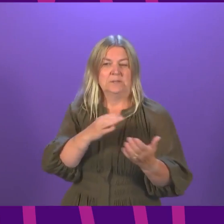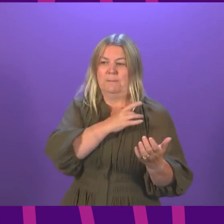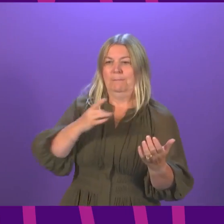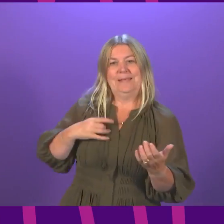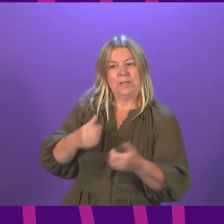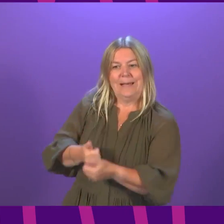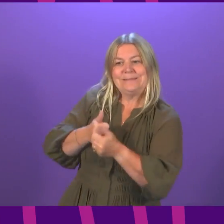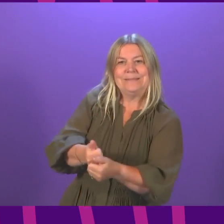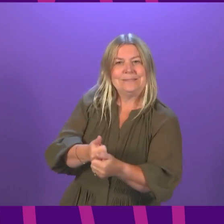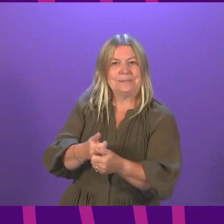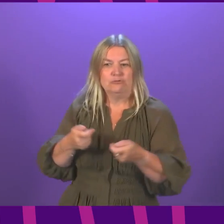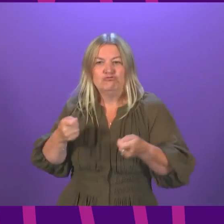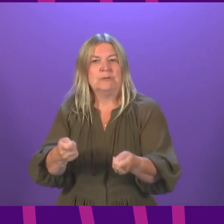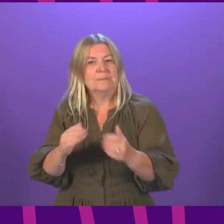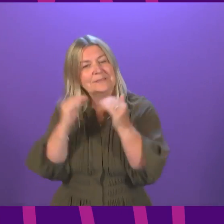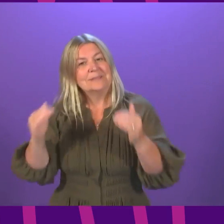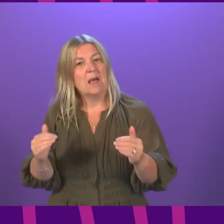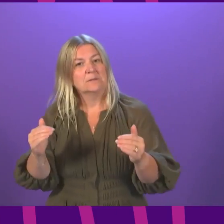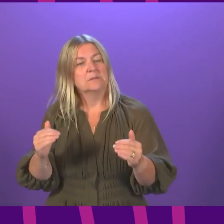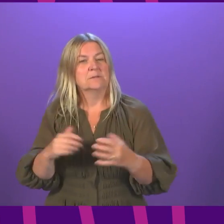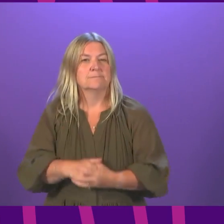treatment standards.